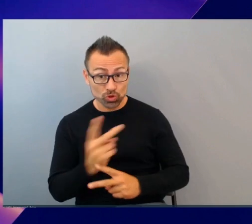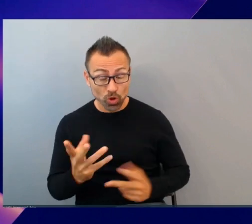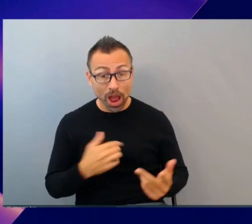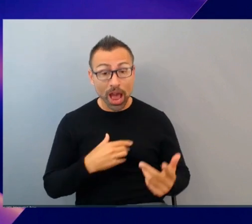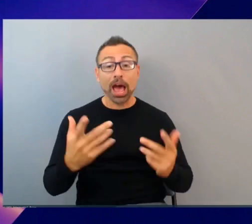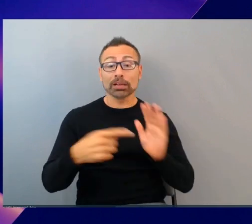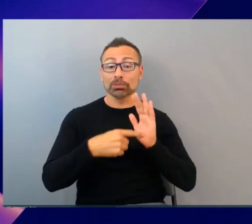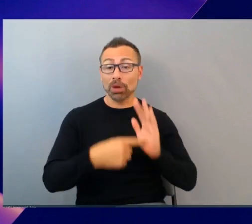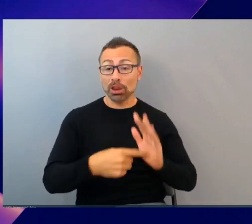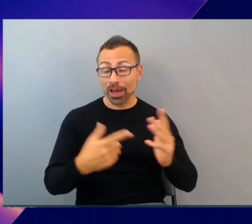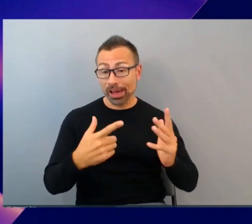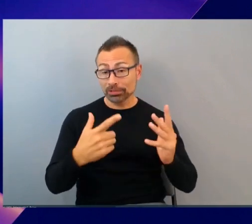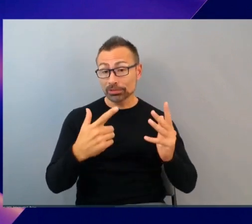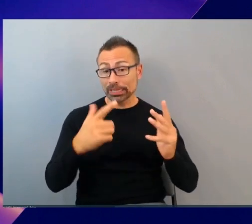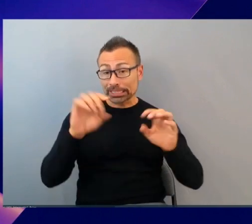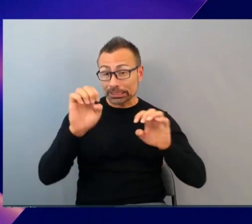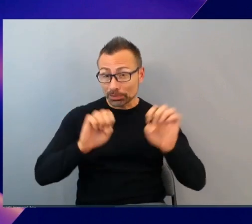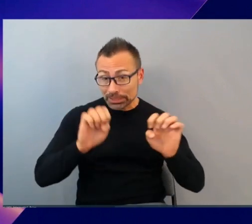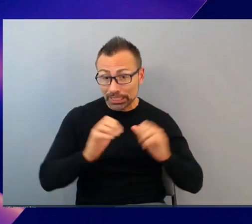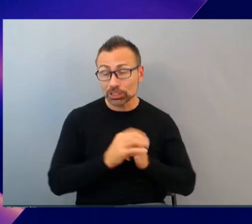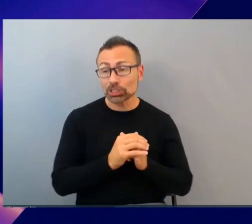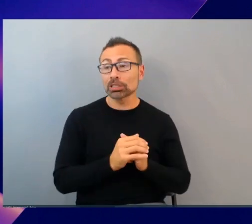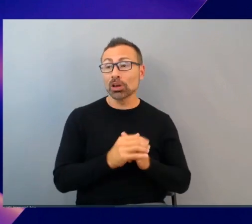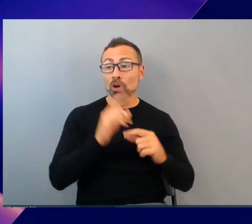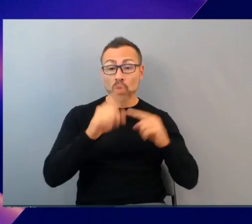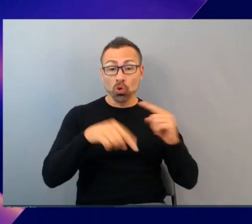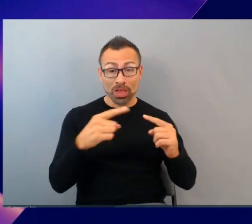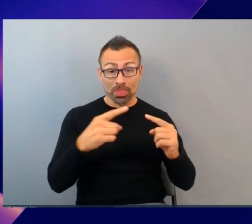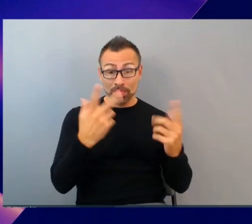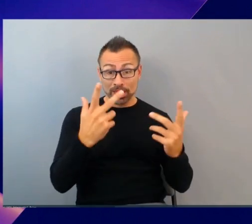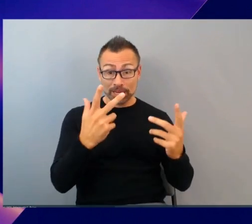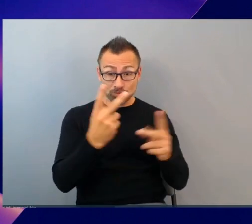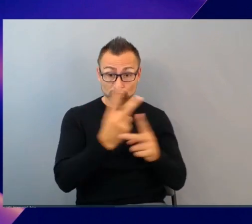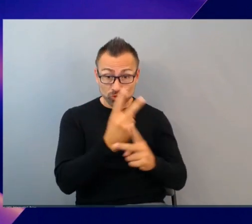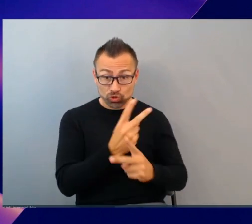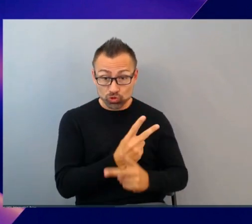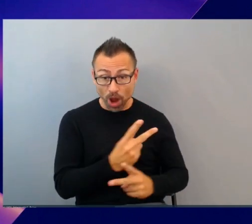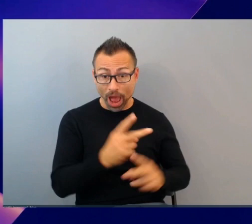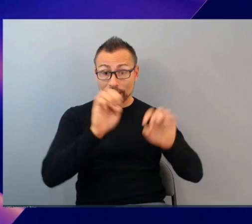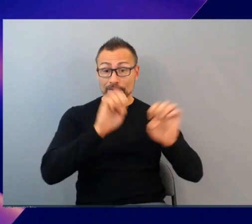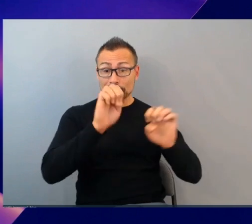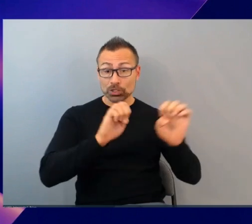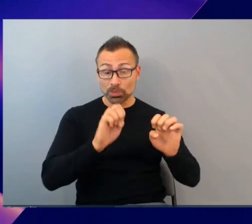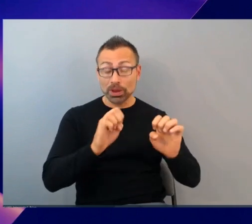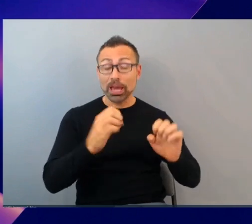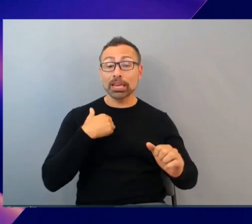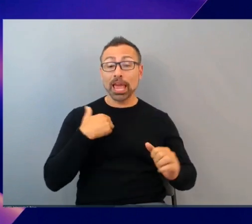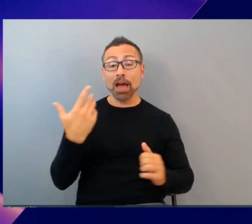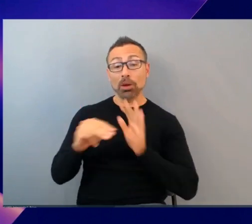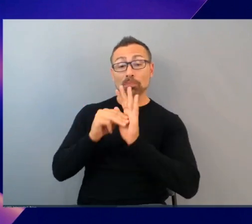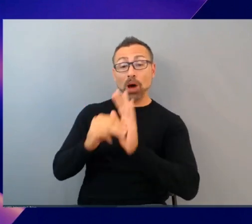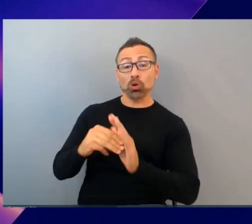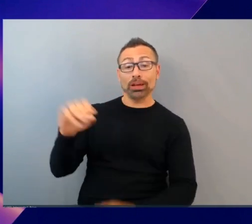And once they track their experiment and put their model on S3, they can register that model